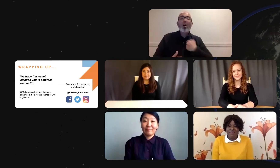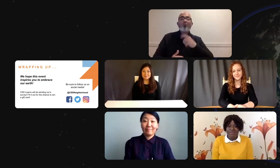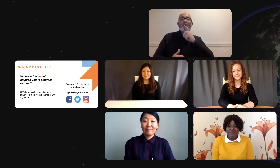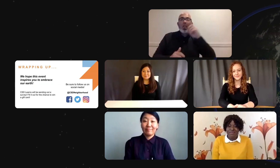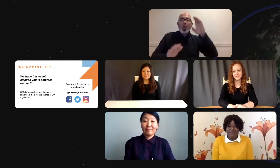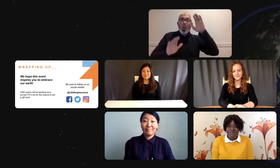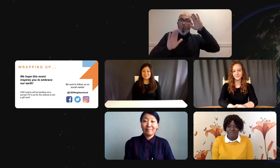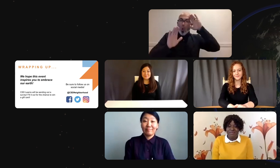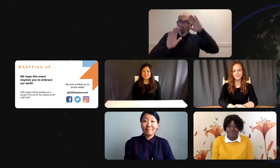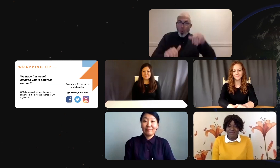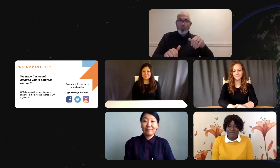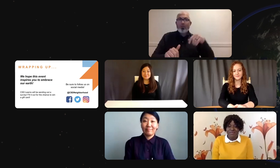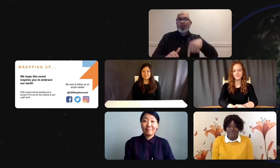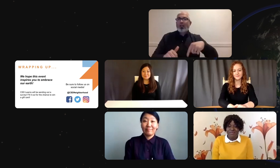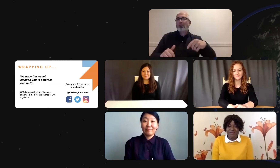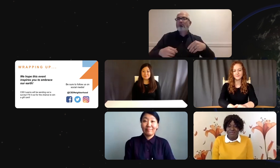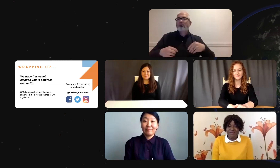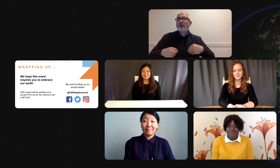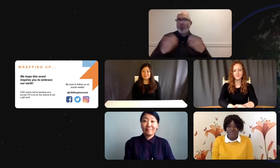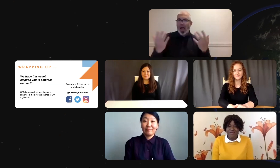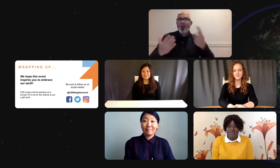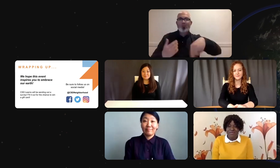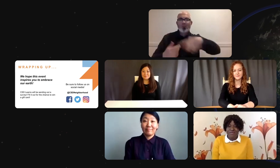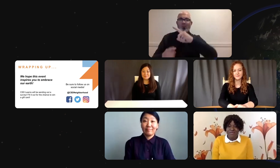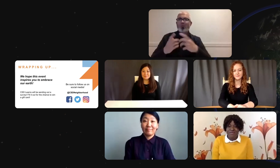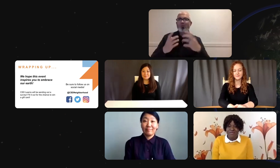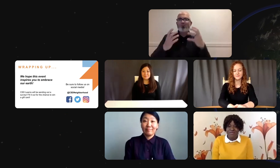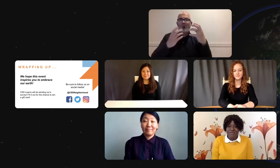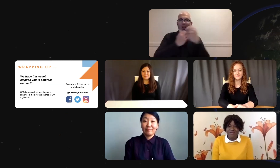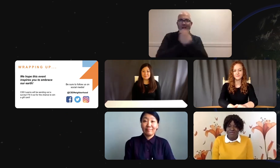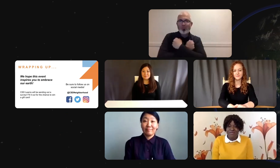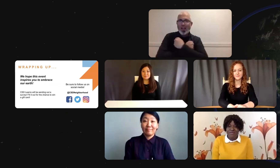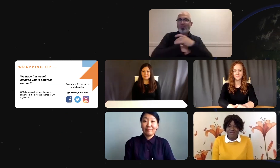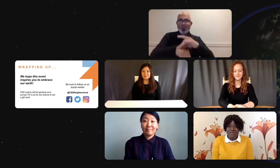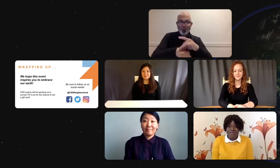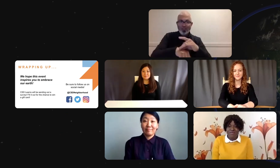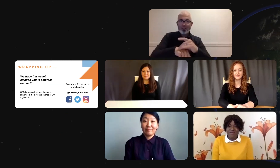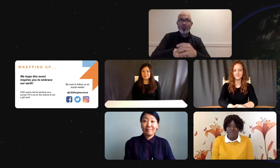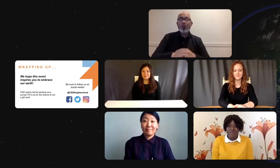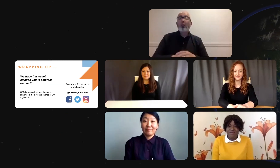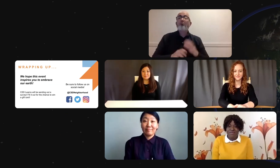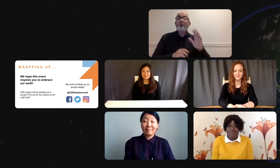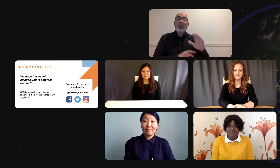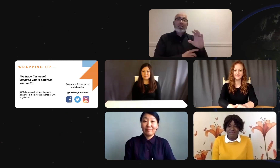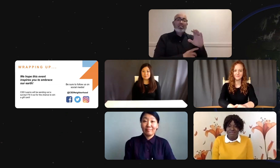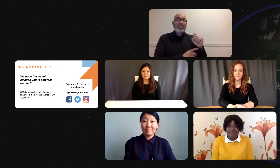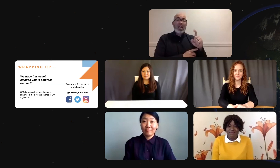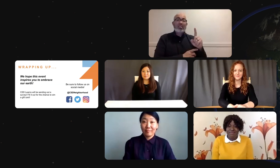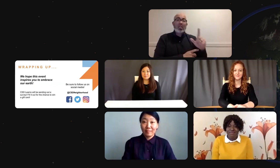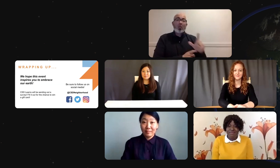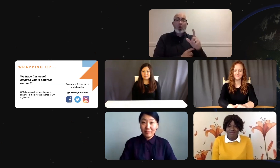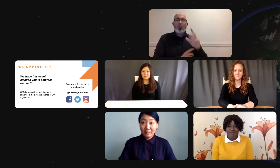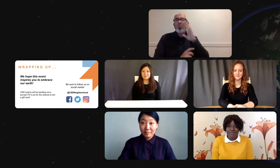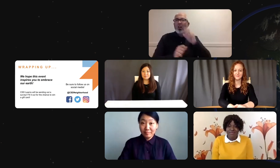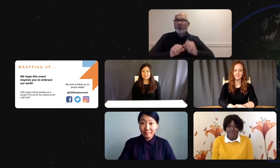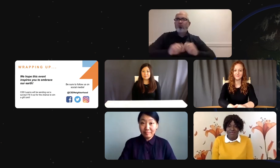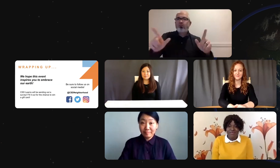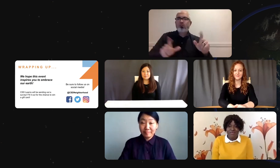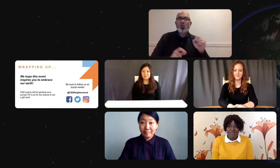It's time to wrap up for today. We hope we inspired you to Embrace the Earth.